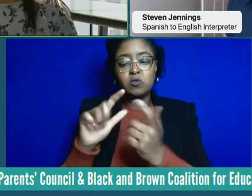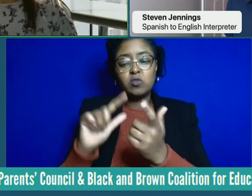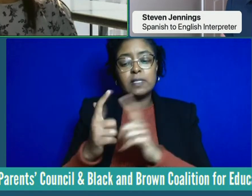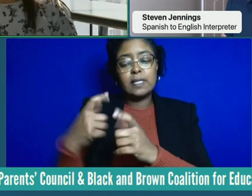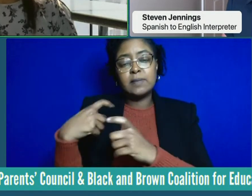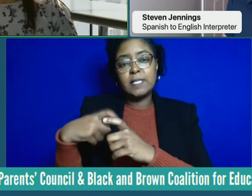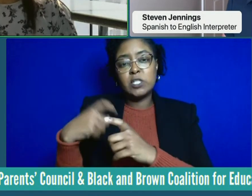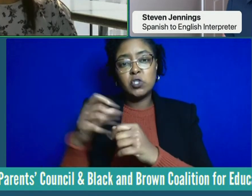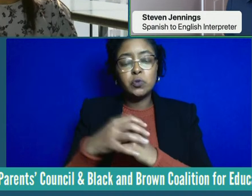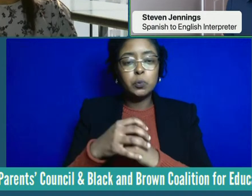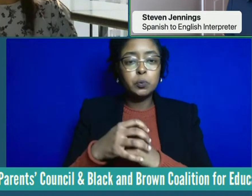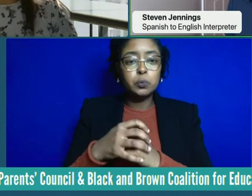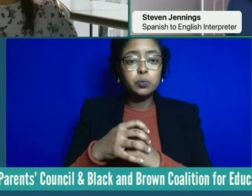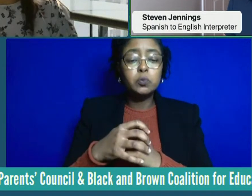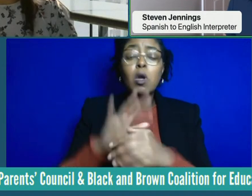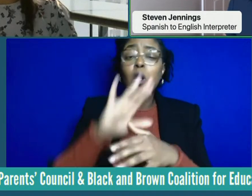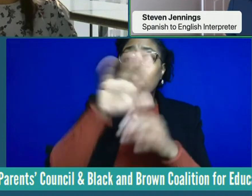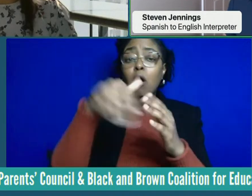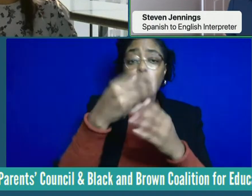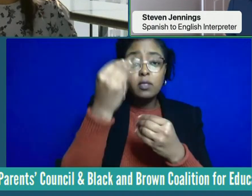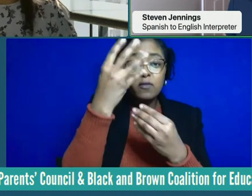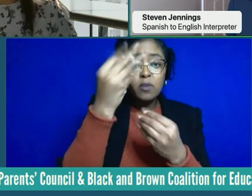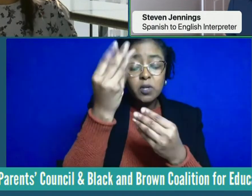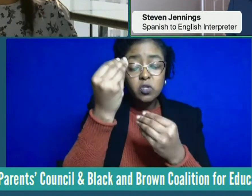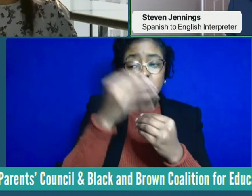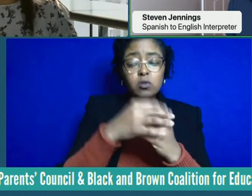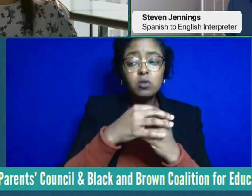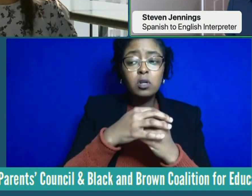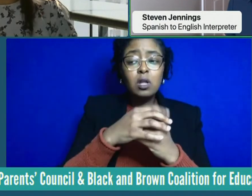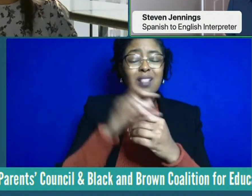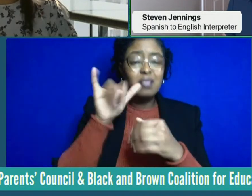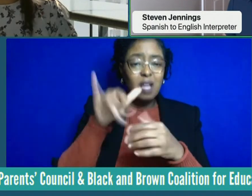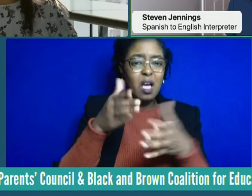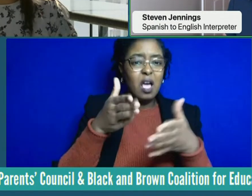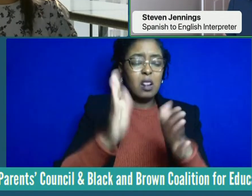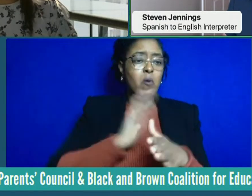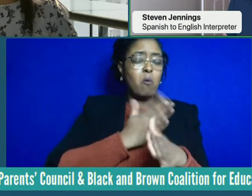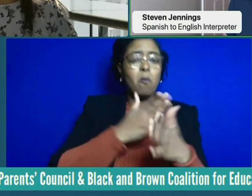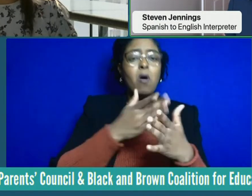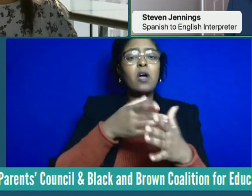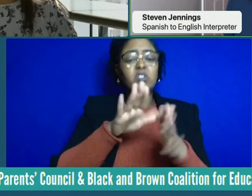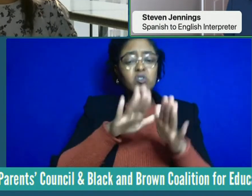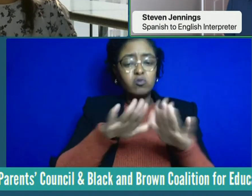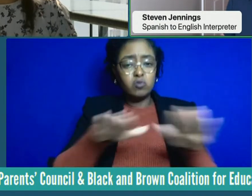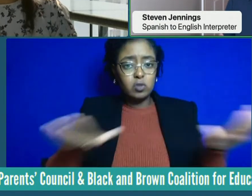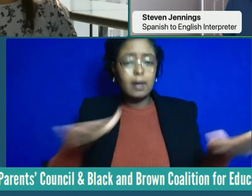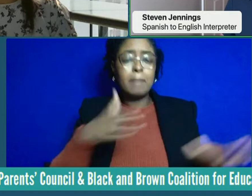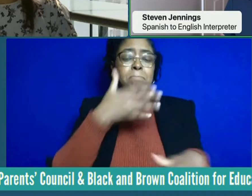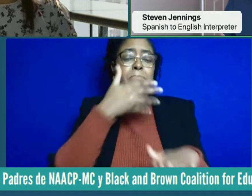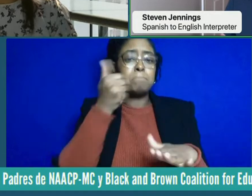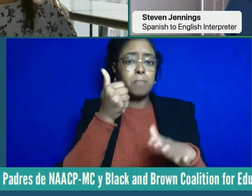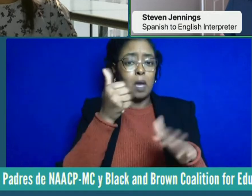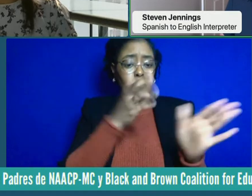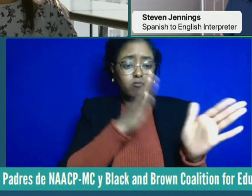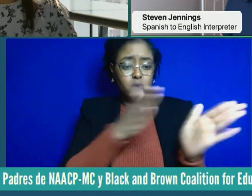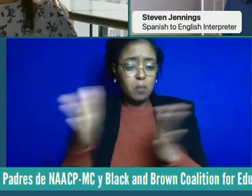Academica's. All the information